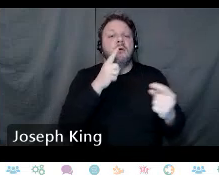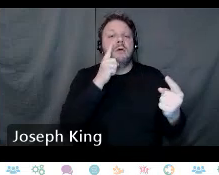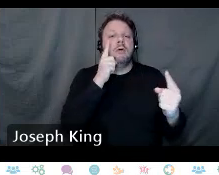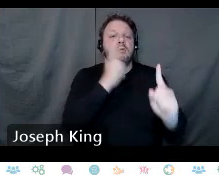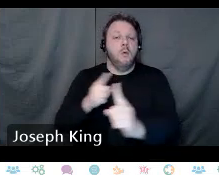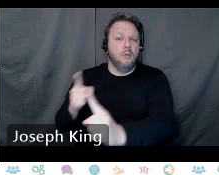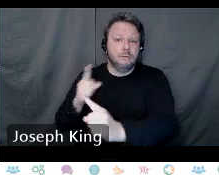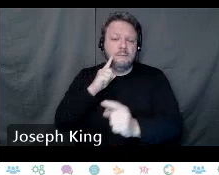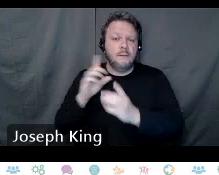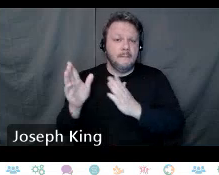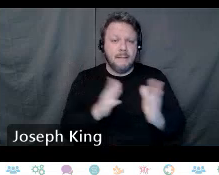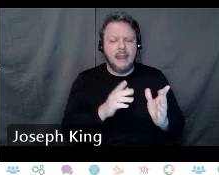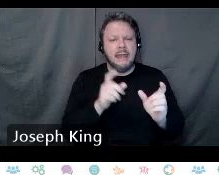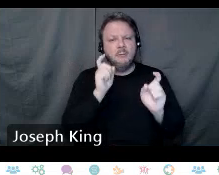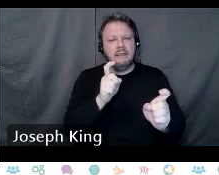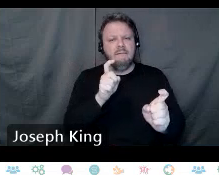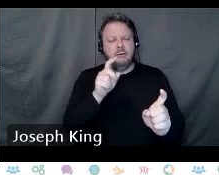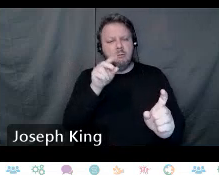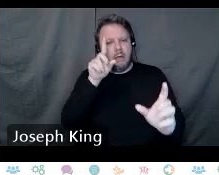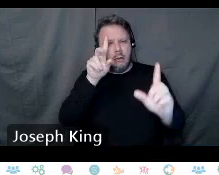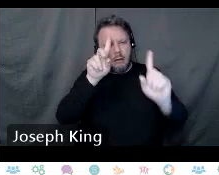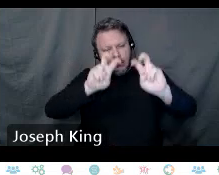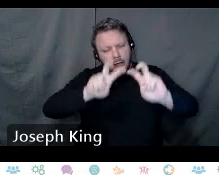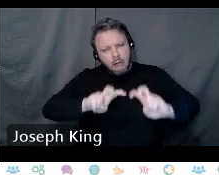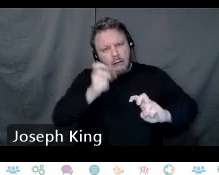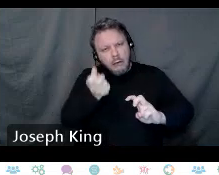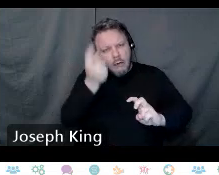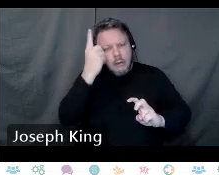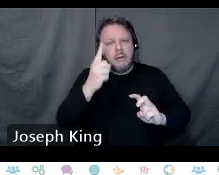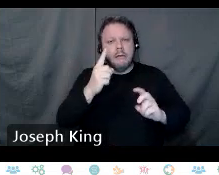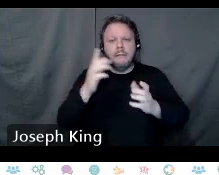and it will give you an inside look at the progress being made.